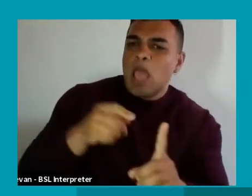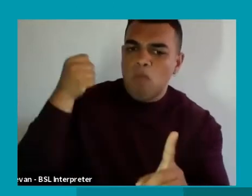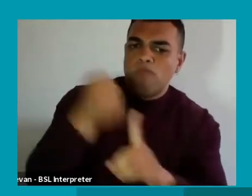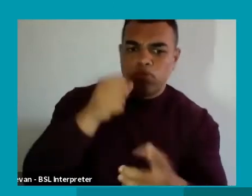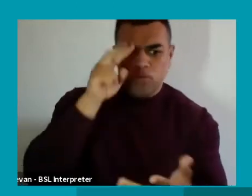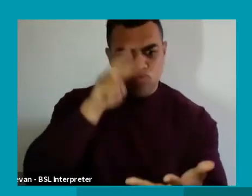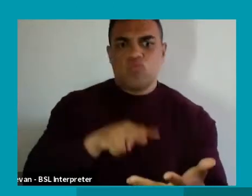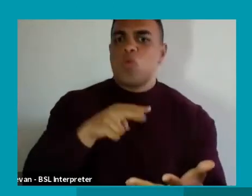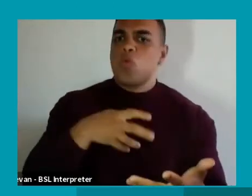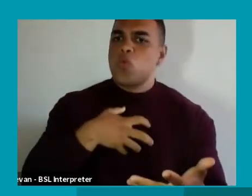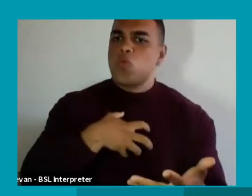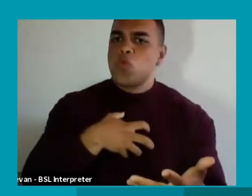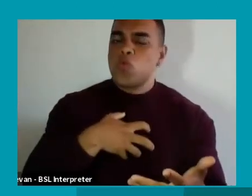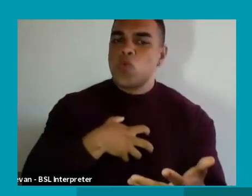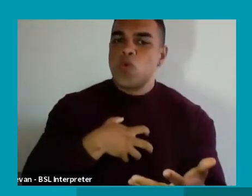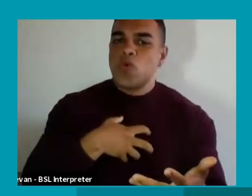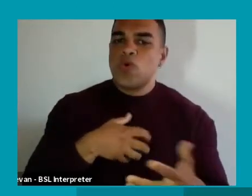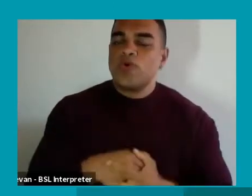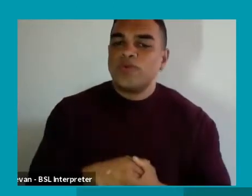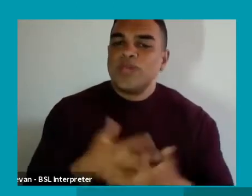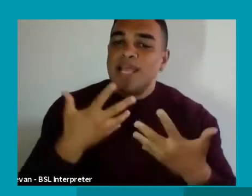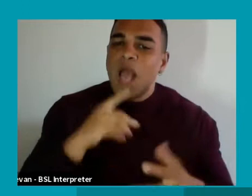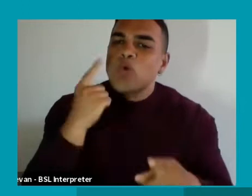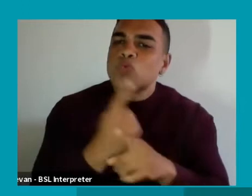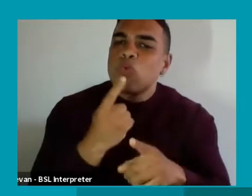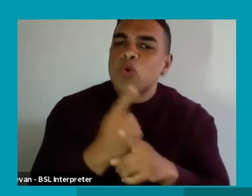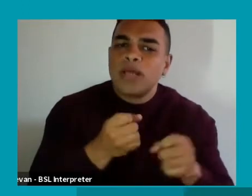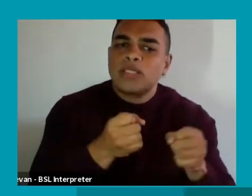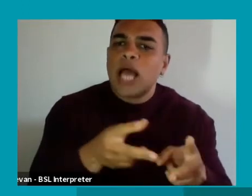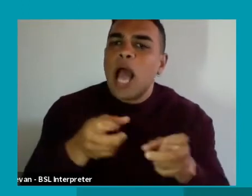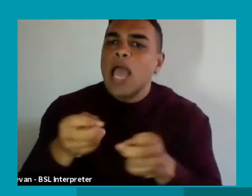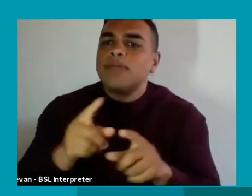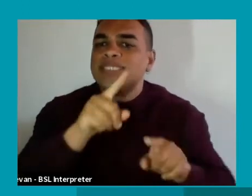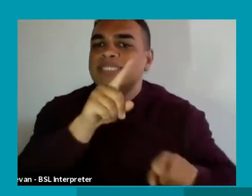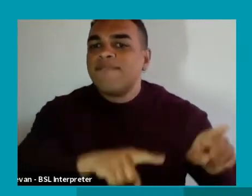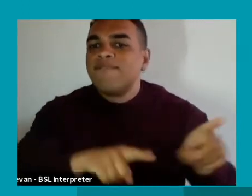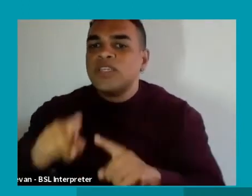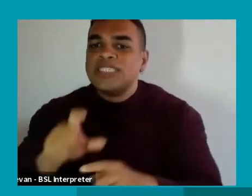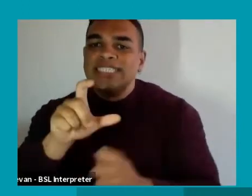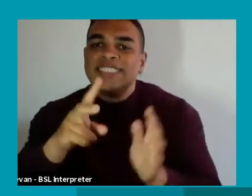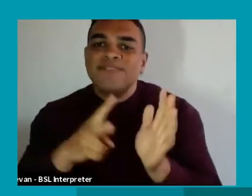We’ll also talk about different types of CV formats and why they matter, so there are different types of